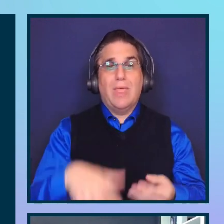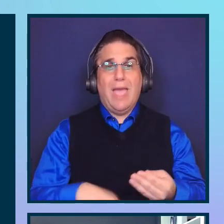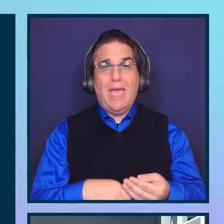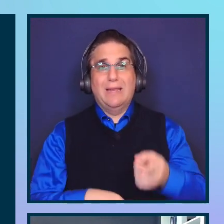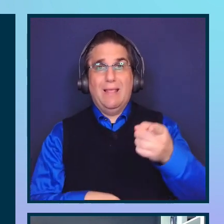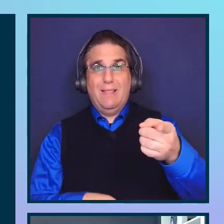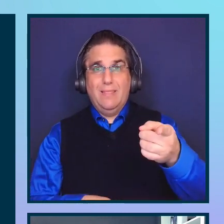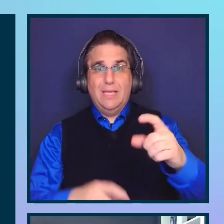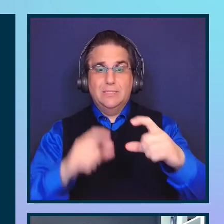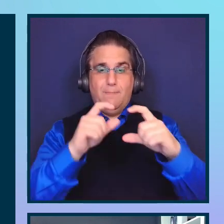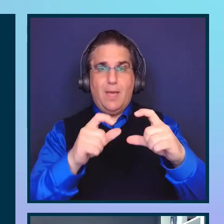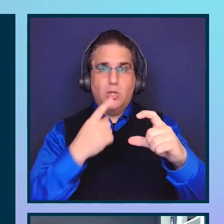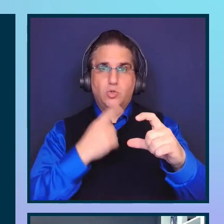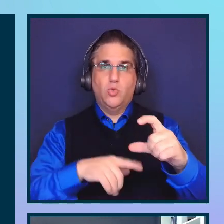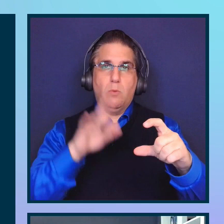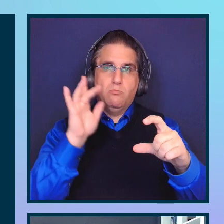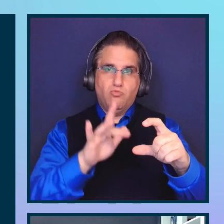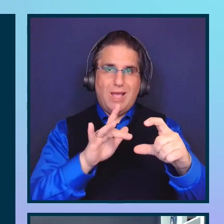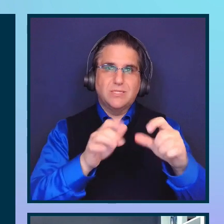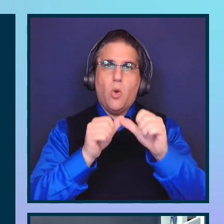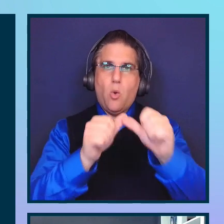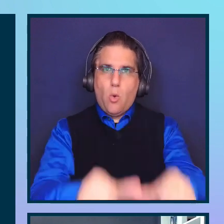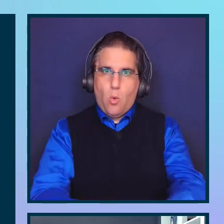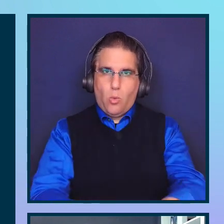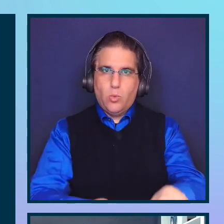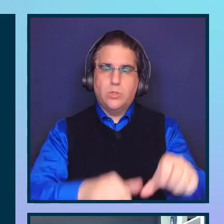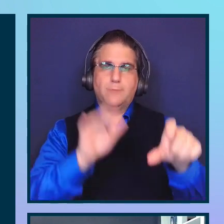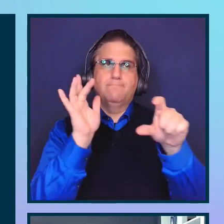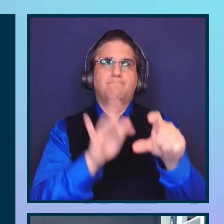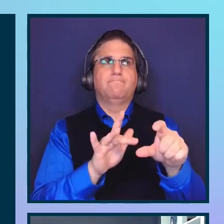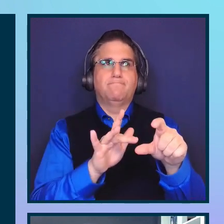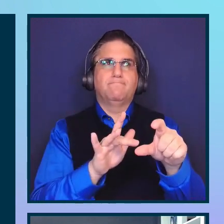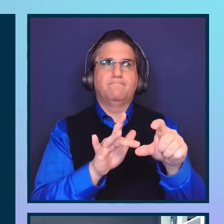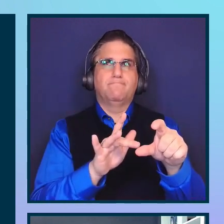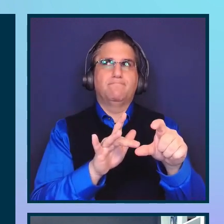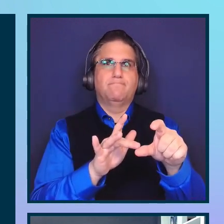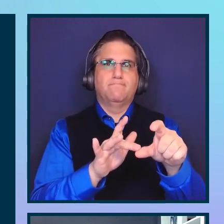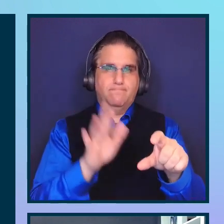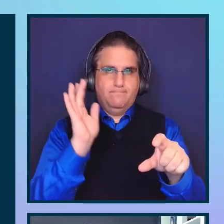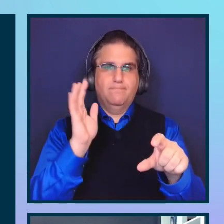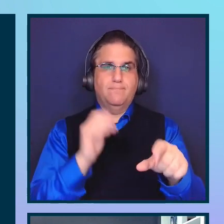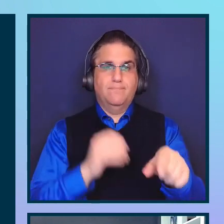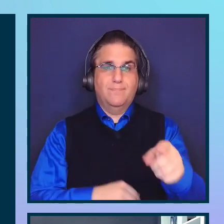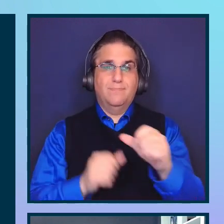Press and hold. You are supposed to, after you add to the cart, go here and press and hold it for 10 seconds.